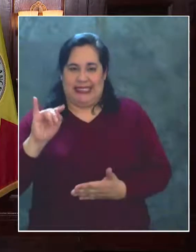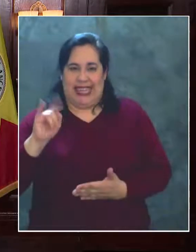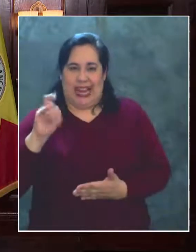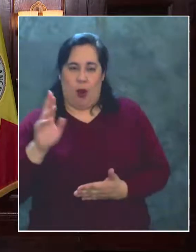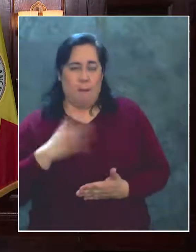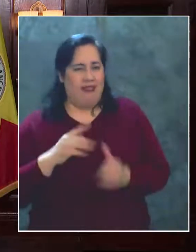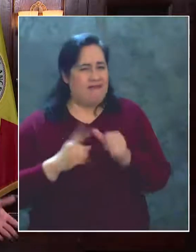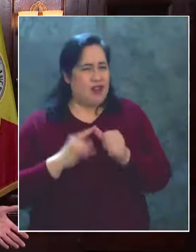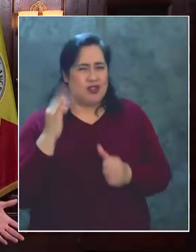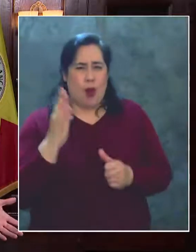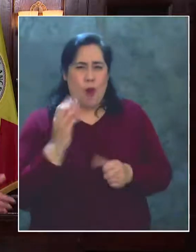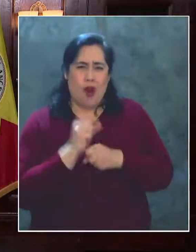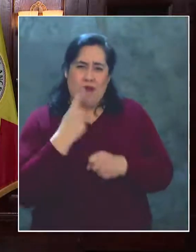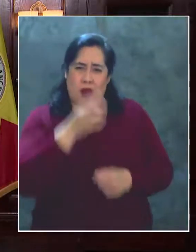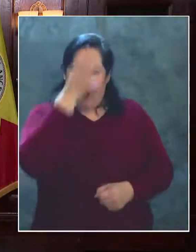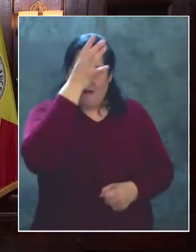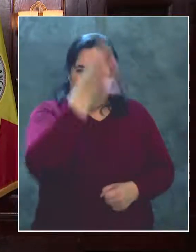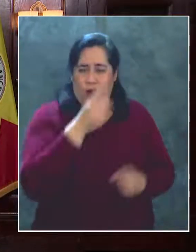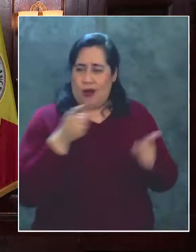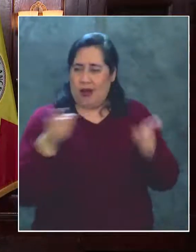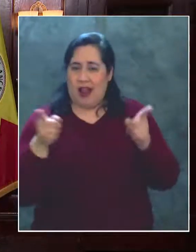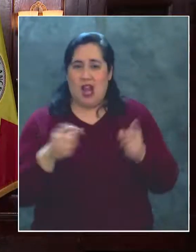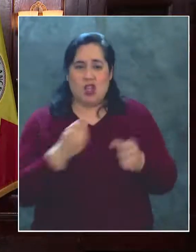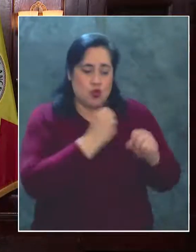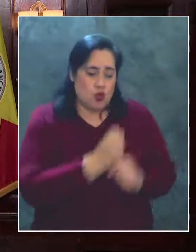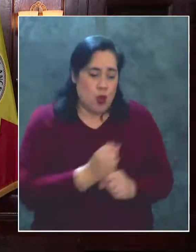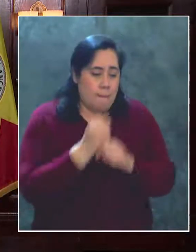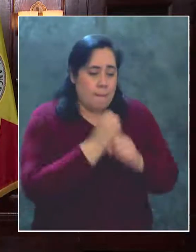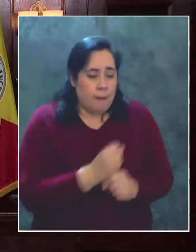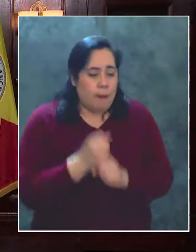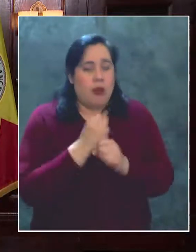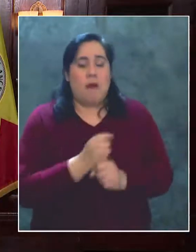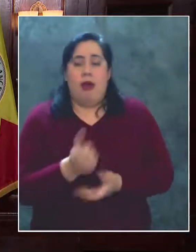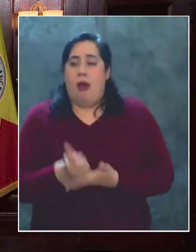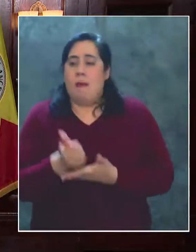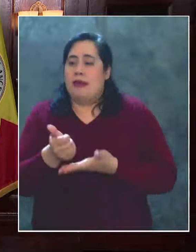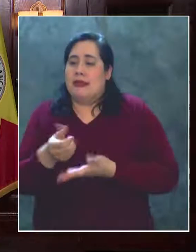BUSINESSMAN, ONE A BARBER AND TAYLOR.